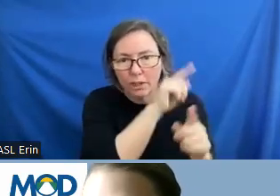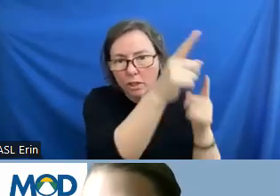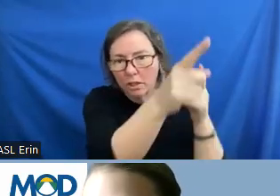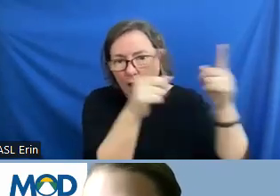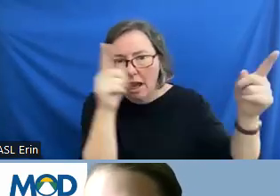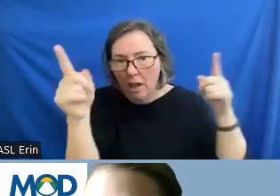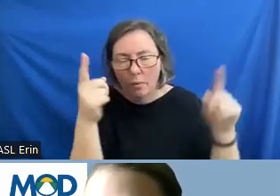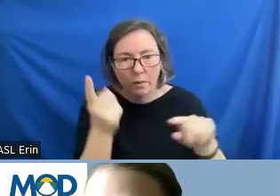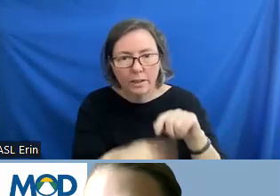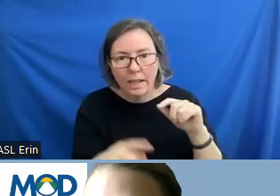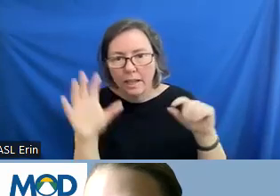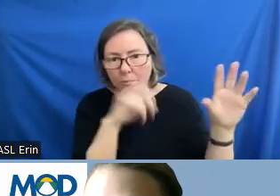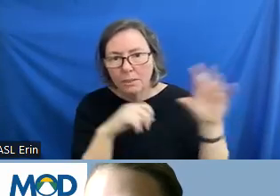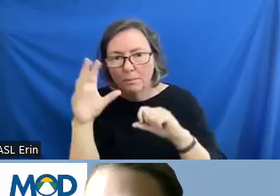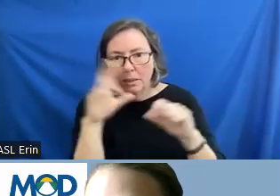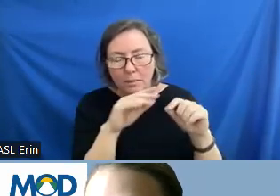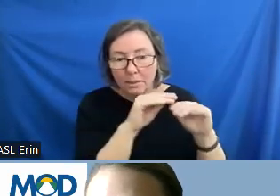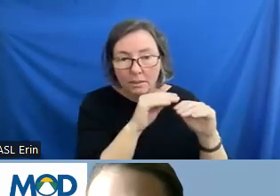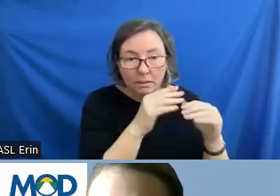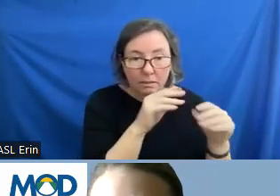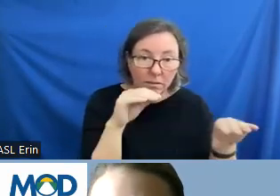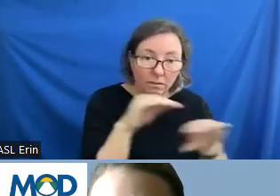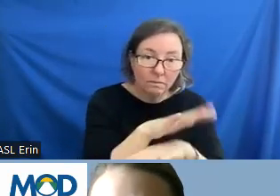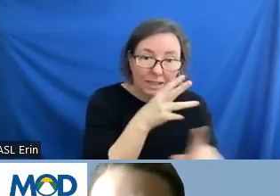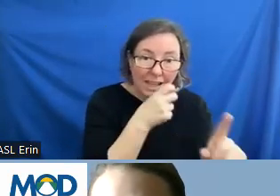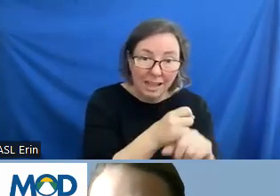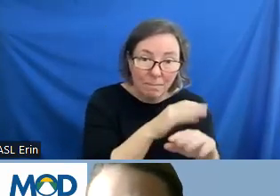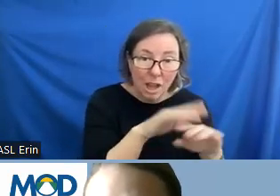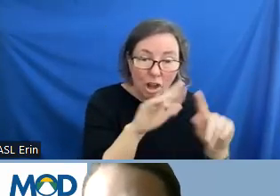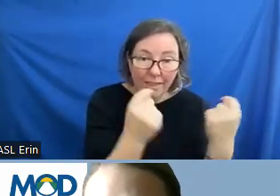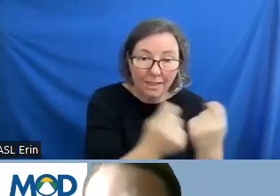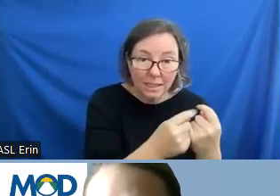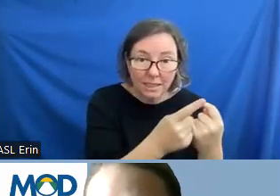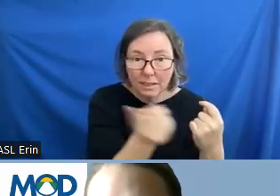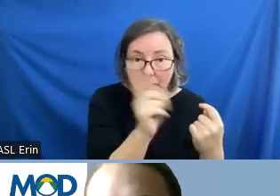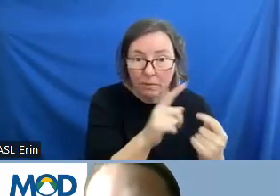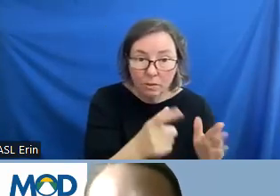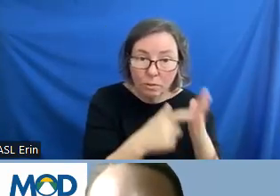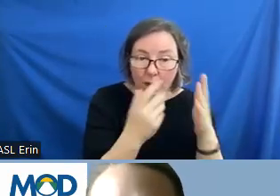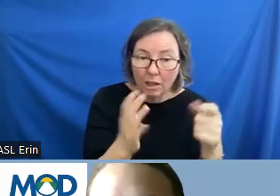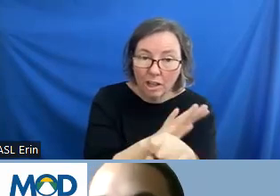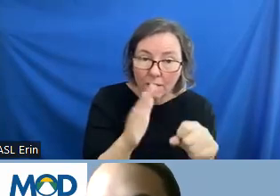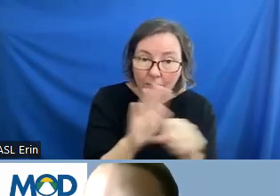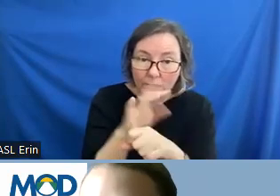people on her team? I would be kind of asking those questions to see, you know, is this as